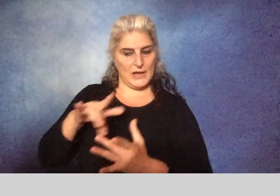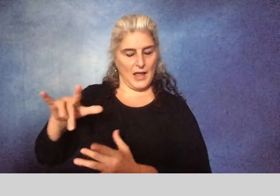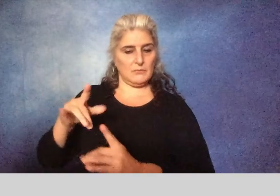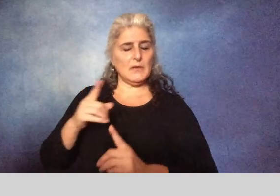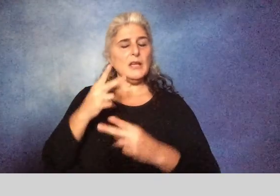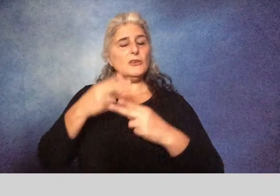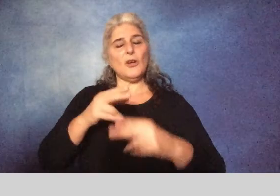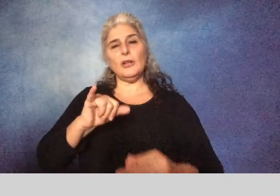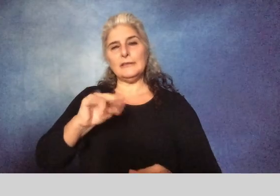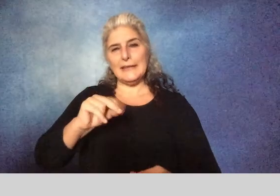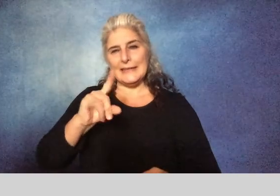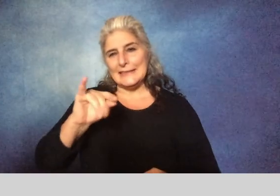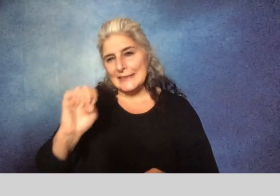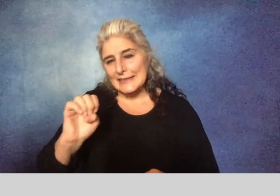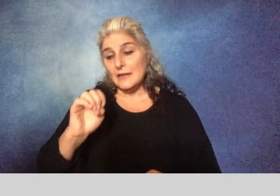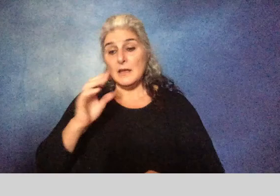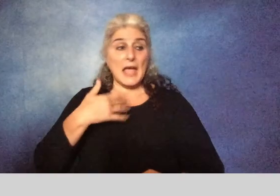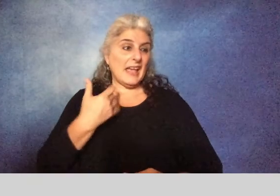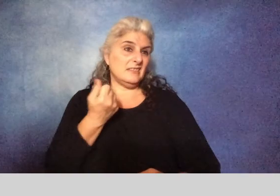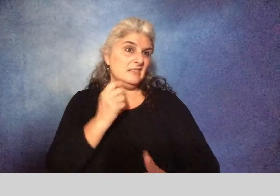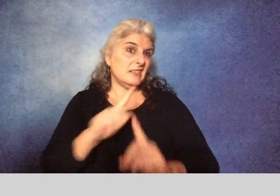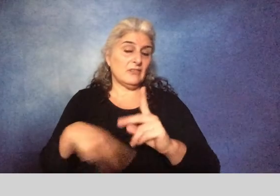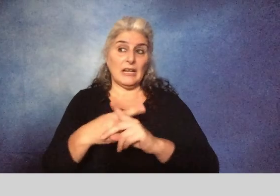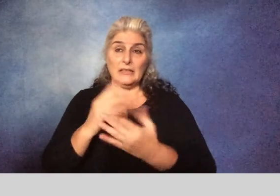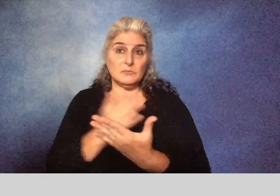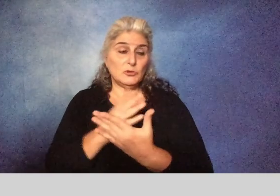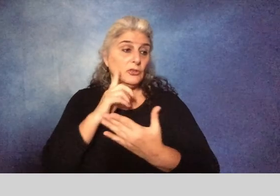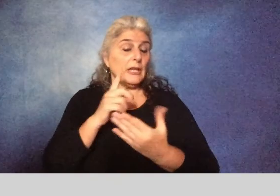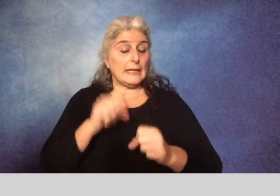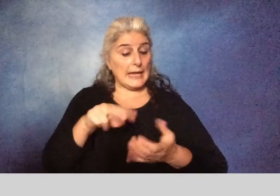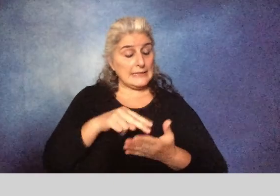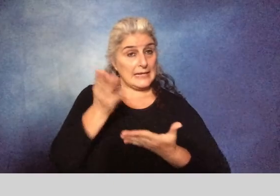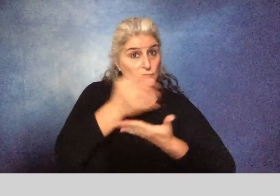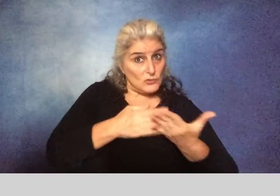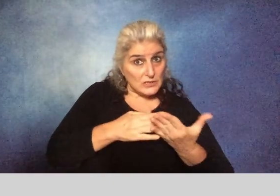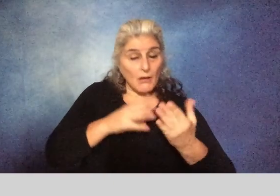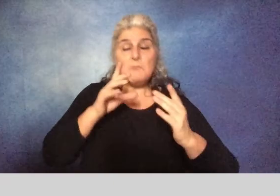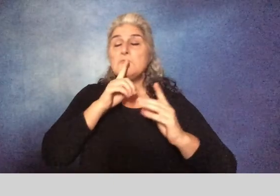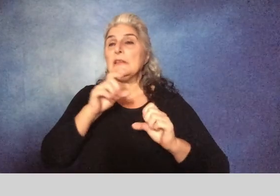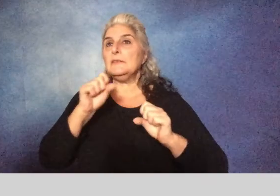that are danceable, instrumental and repetitive. I really like these five recommendations.